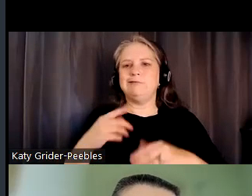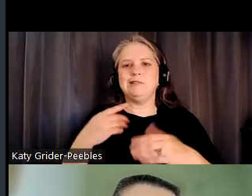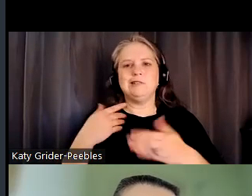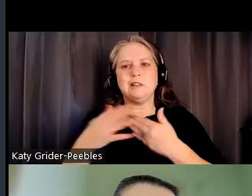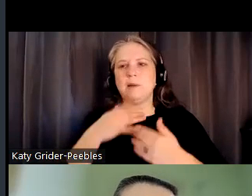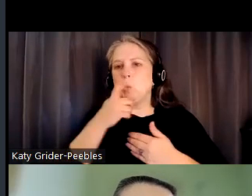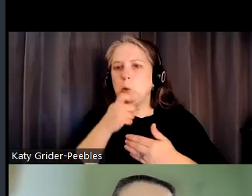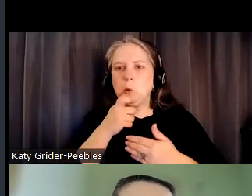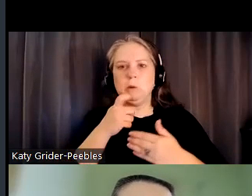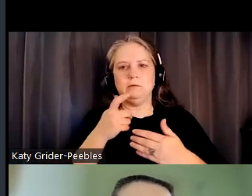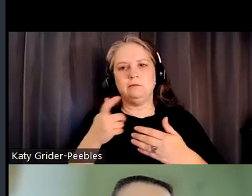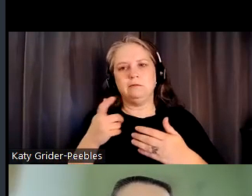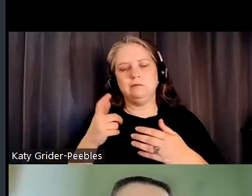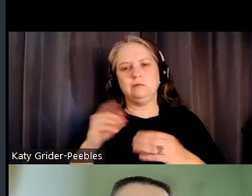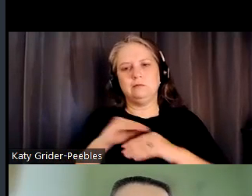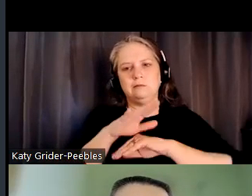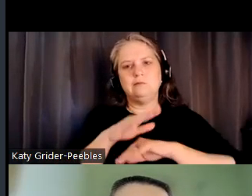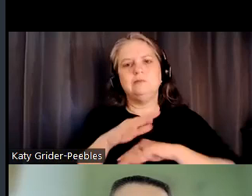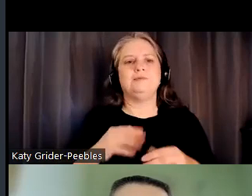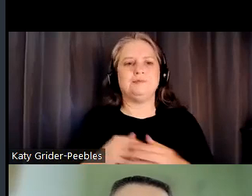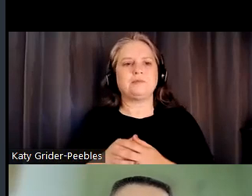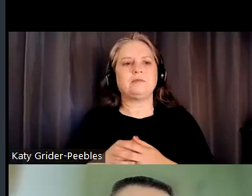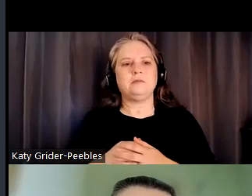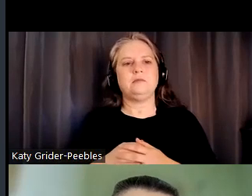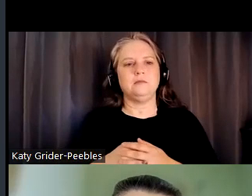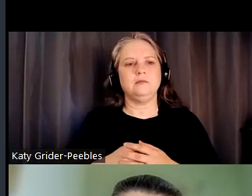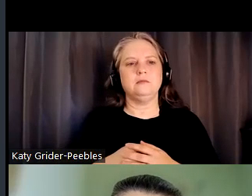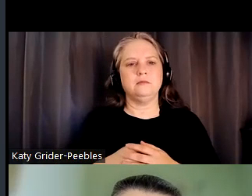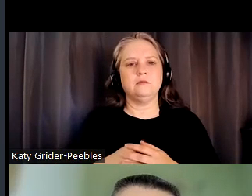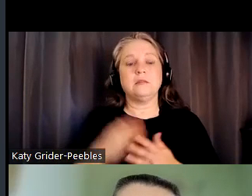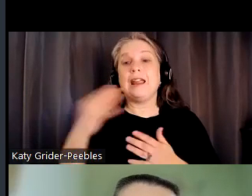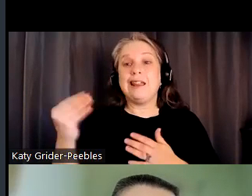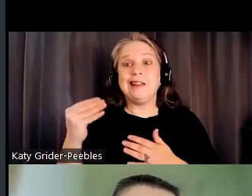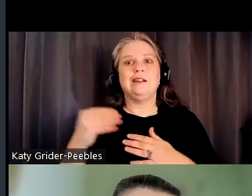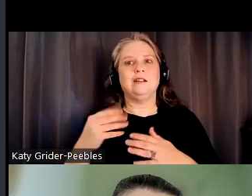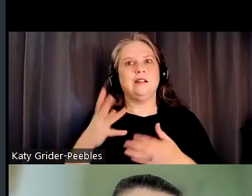It also increases access to resources for everyone.